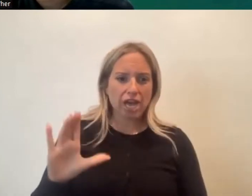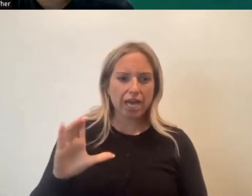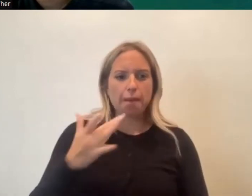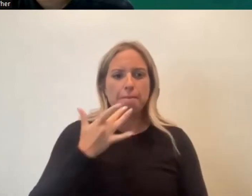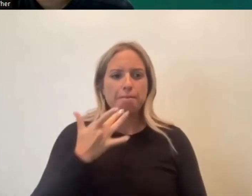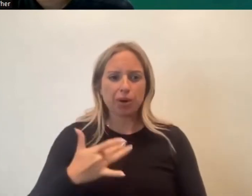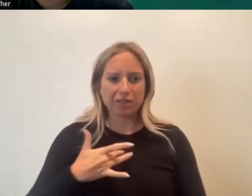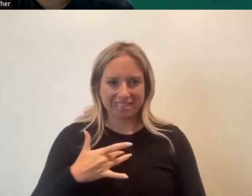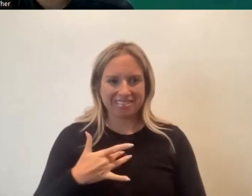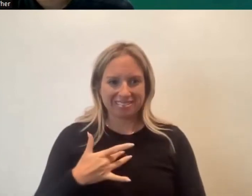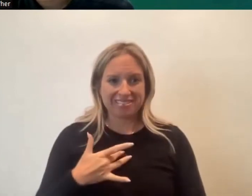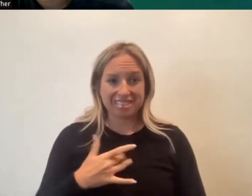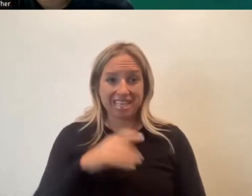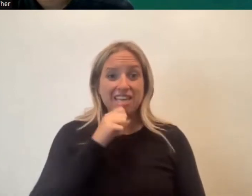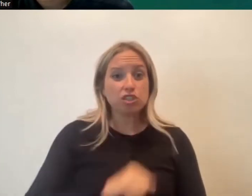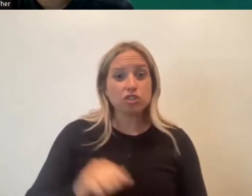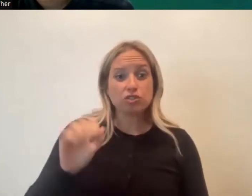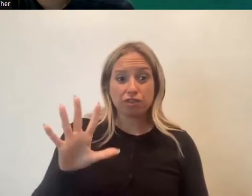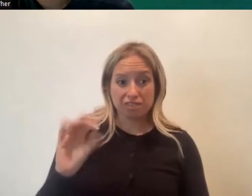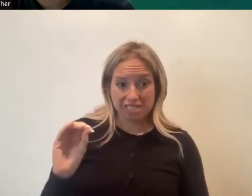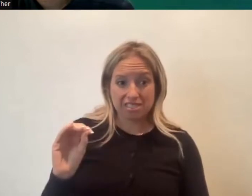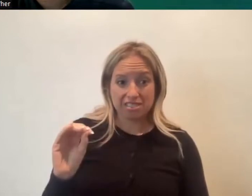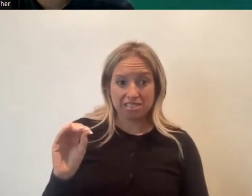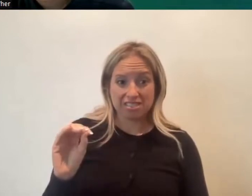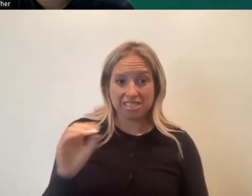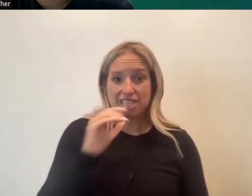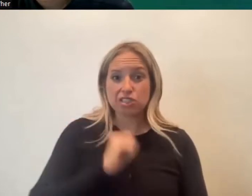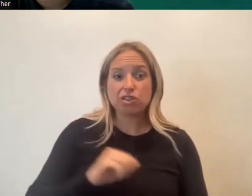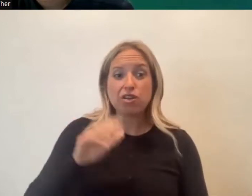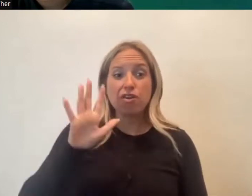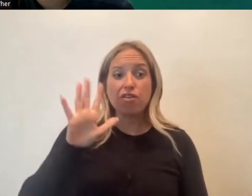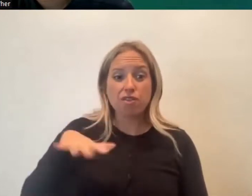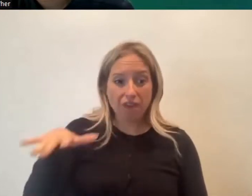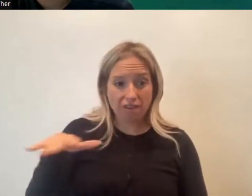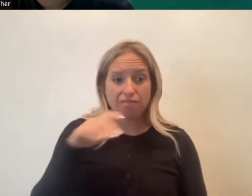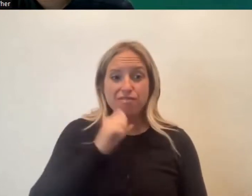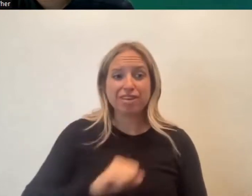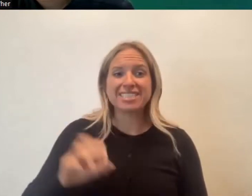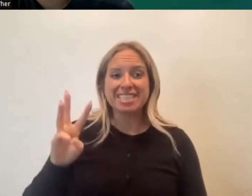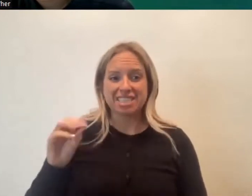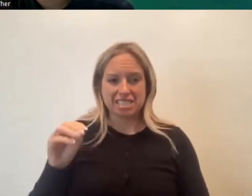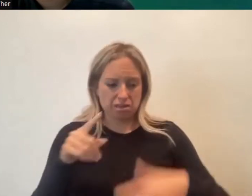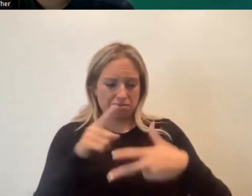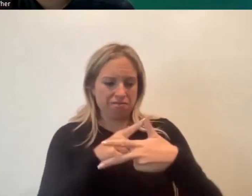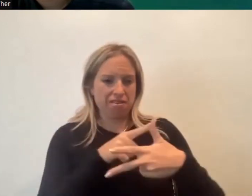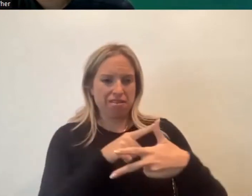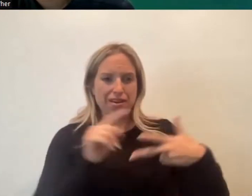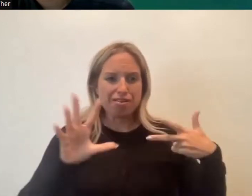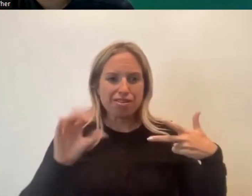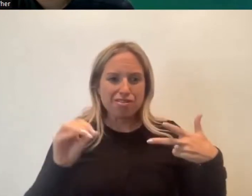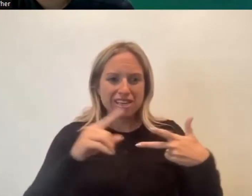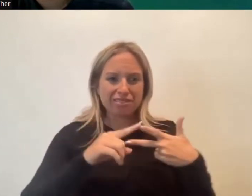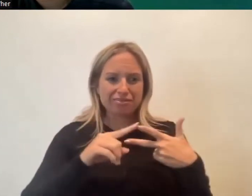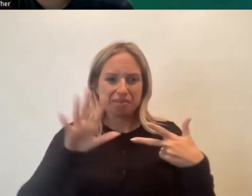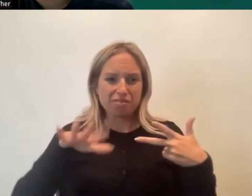Those are age 50, 55 and 60. Those are the three big ones.